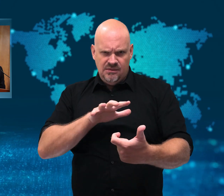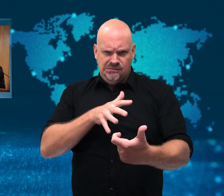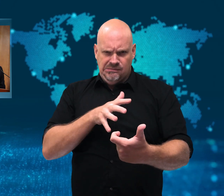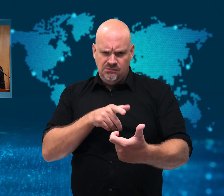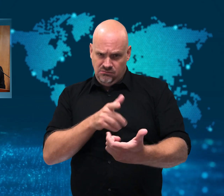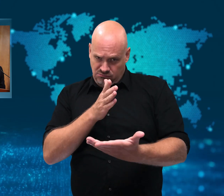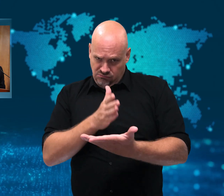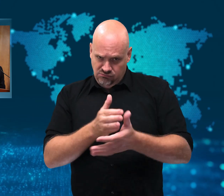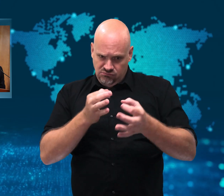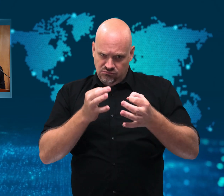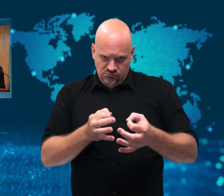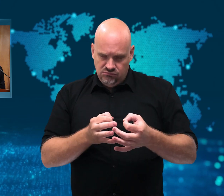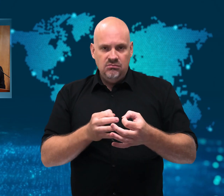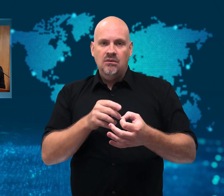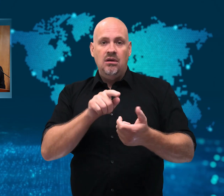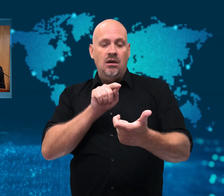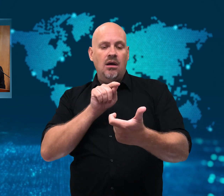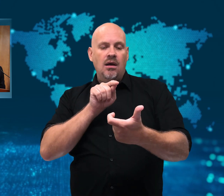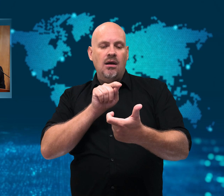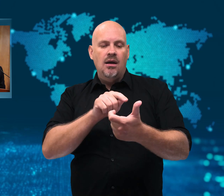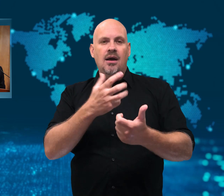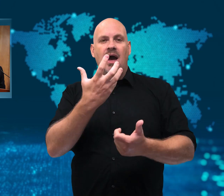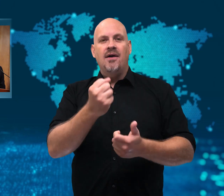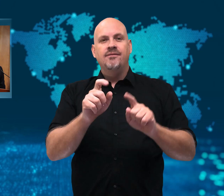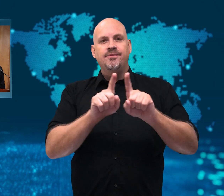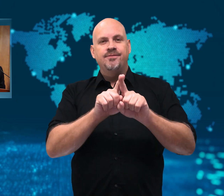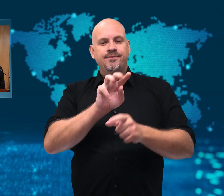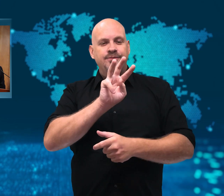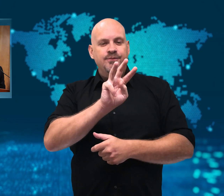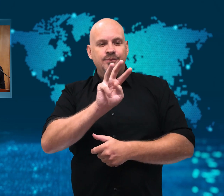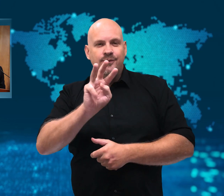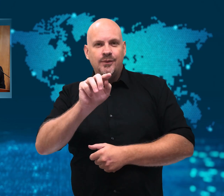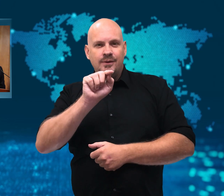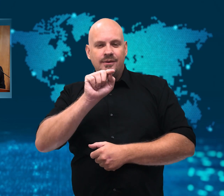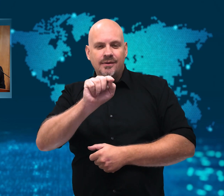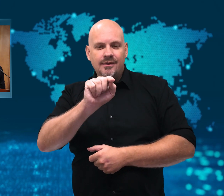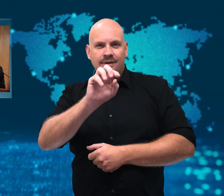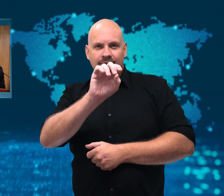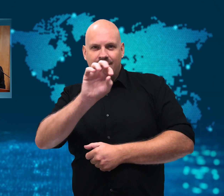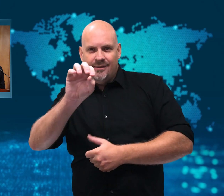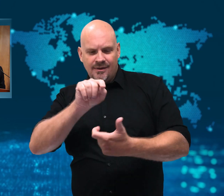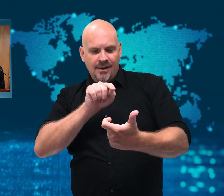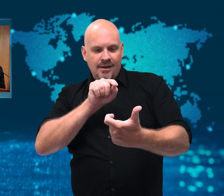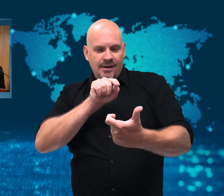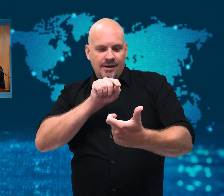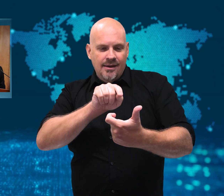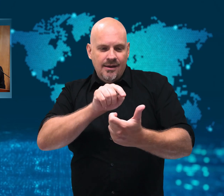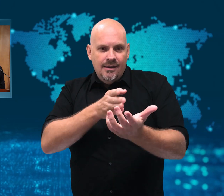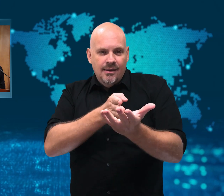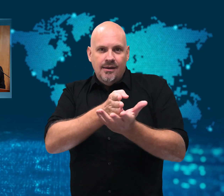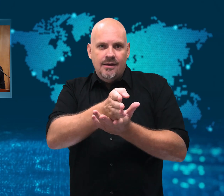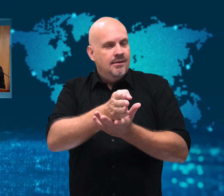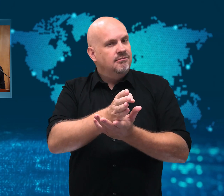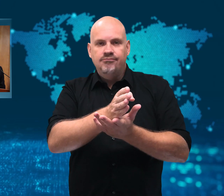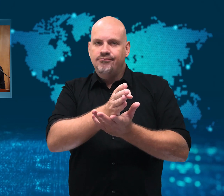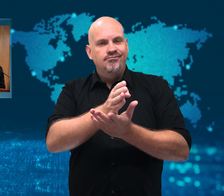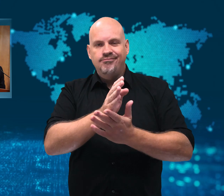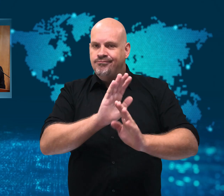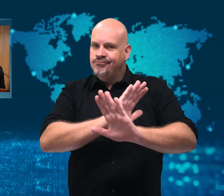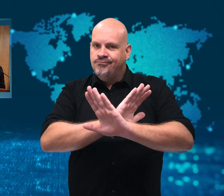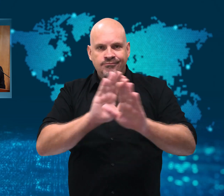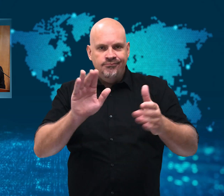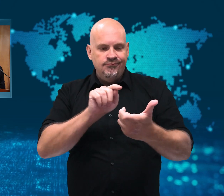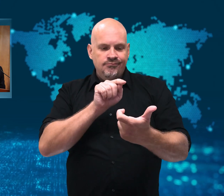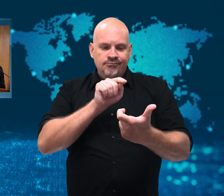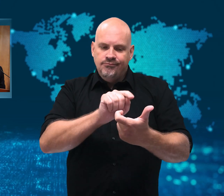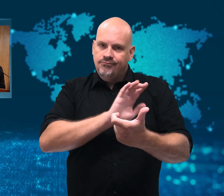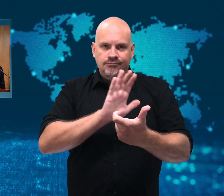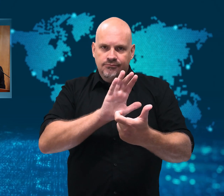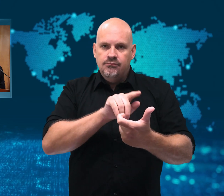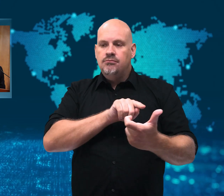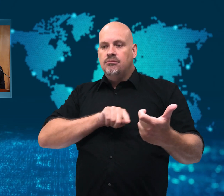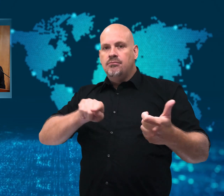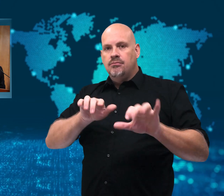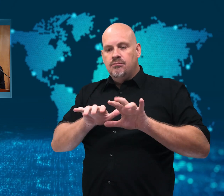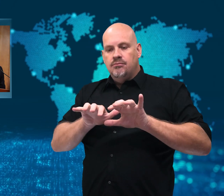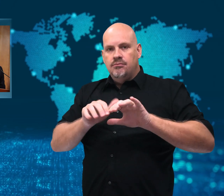into a website instead of clicking on a link received in an email or text.